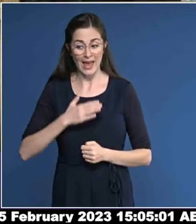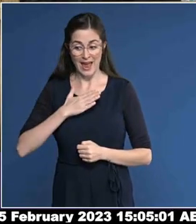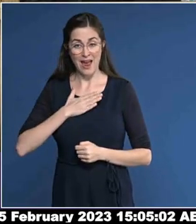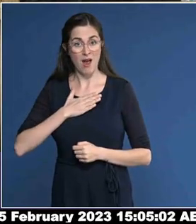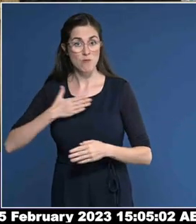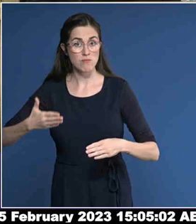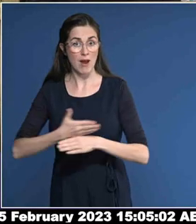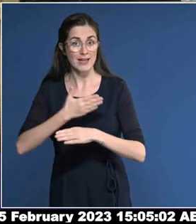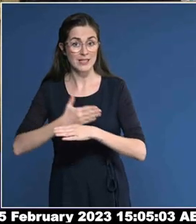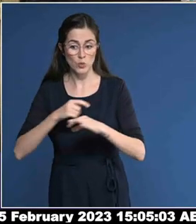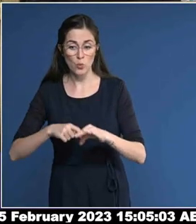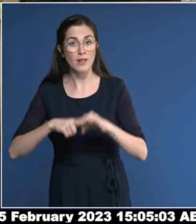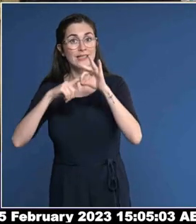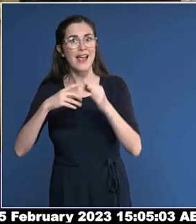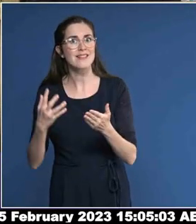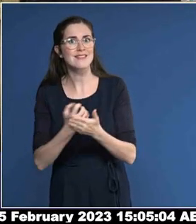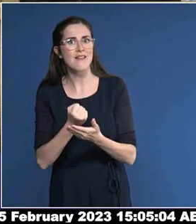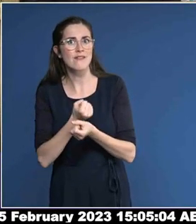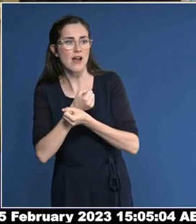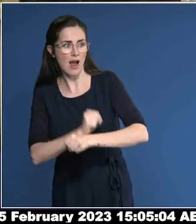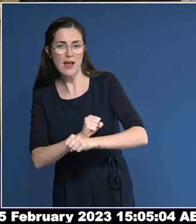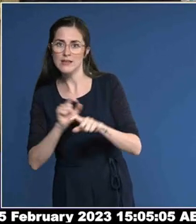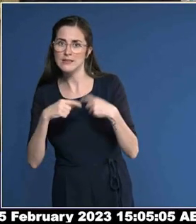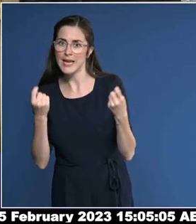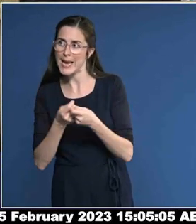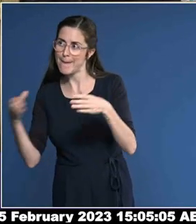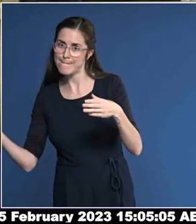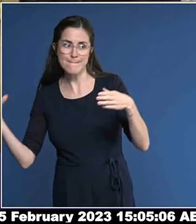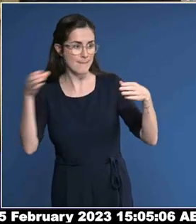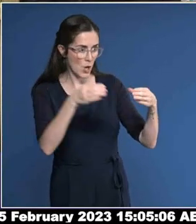enable us to look at trends so that we can then actually understand why we are getting